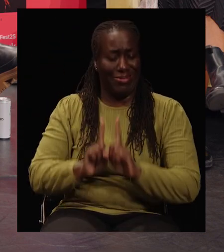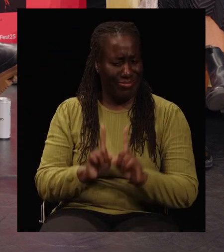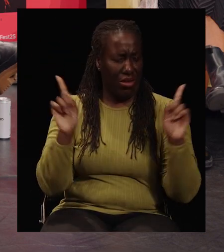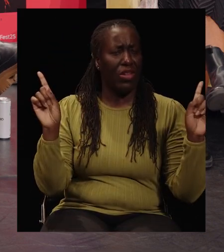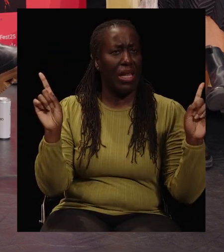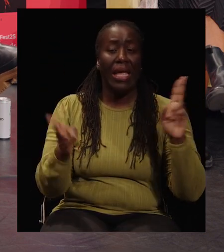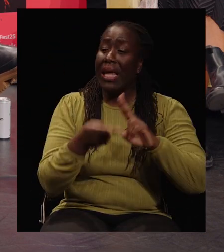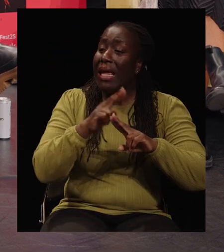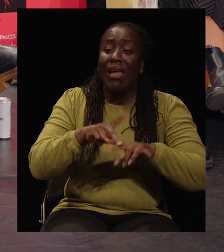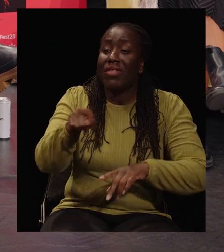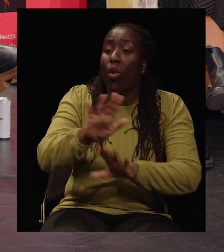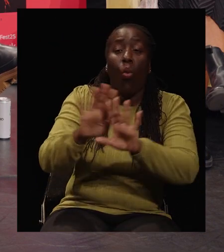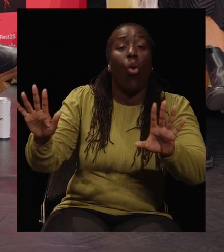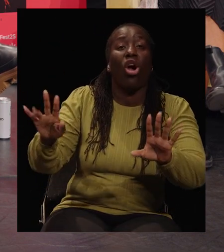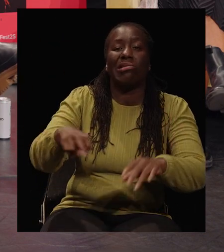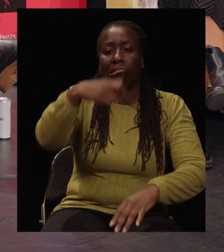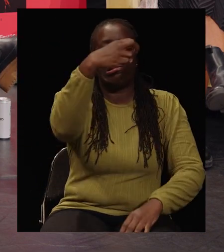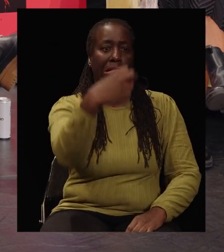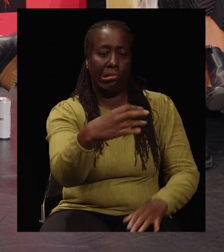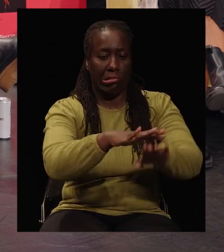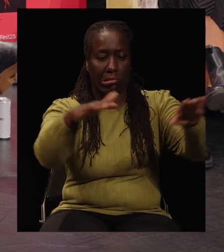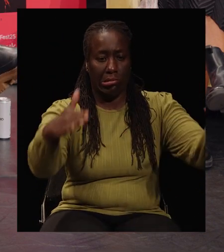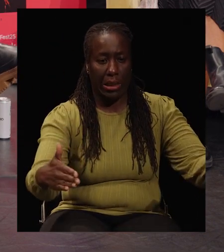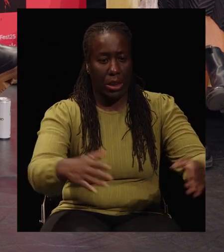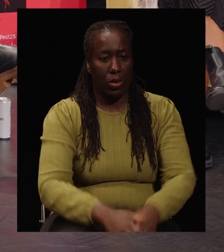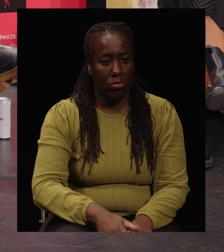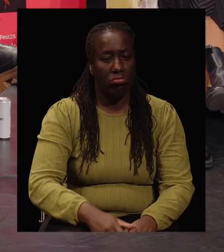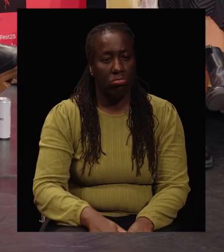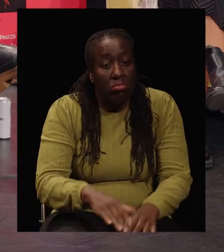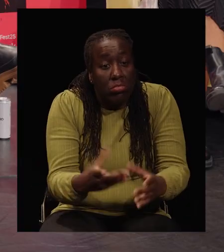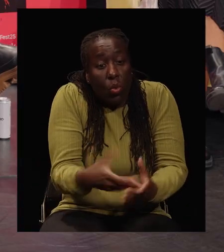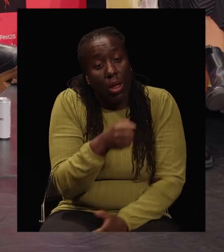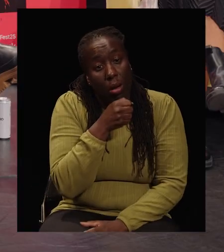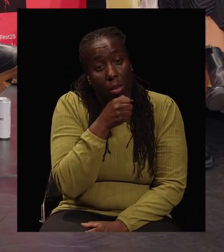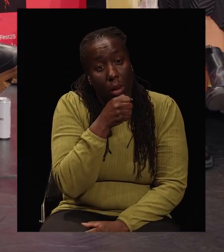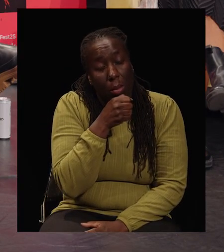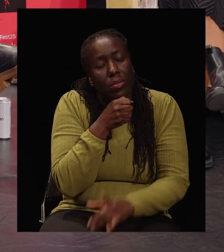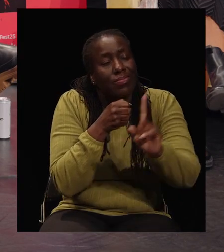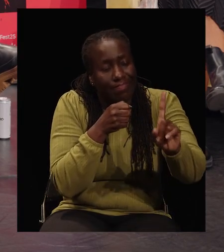if they weren't sitting at a desk with a microphone. And I think sometimes that does happen